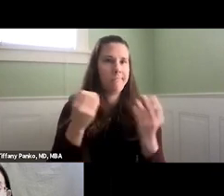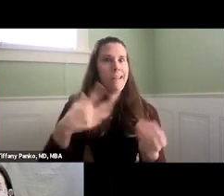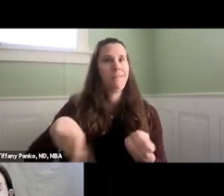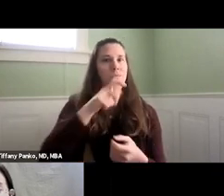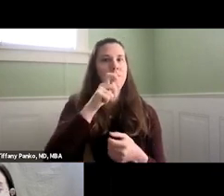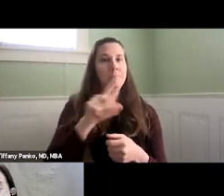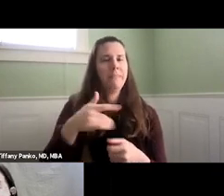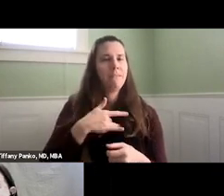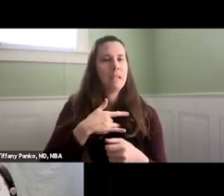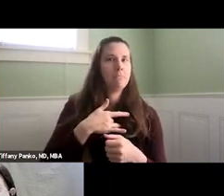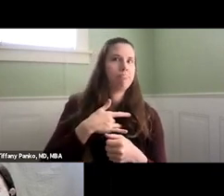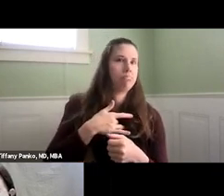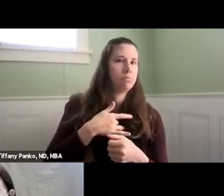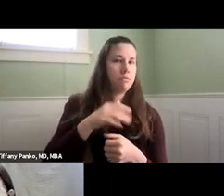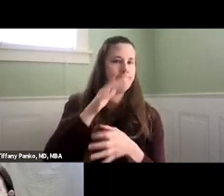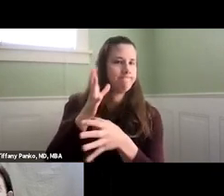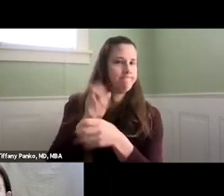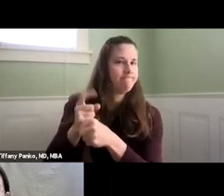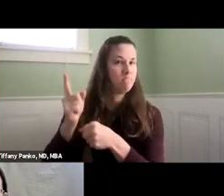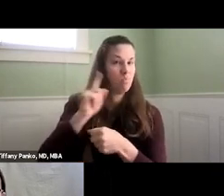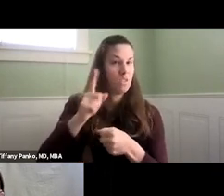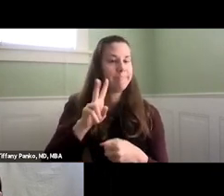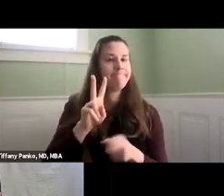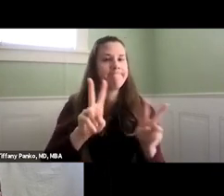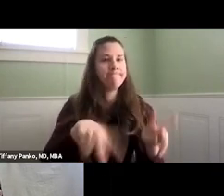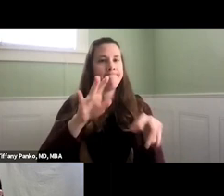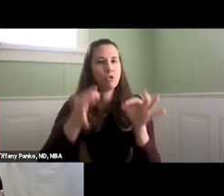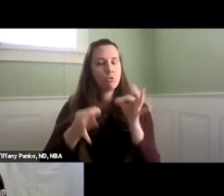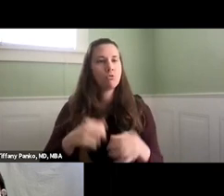And we also have to keep in mind medical distrust. Many people with disabilities don’t necessarily